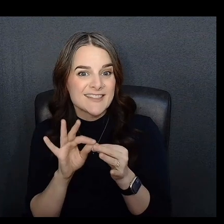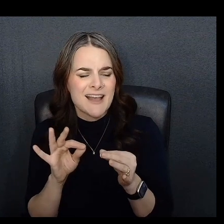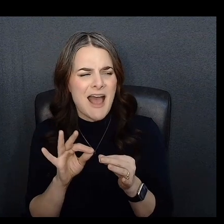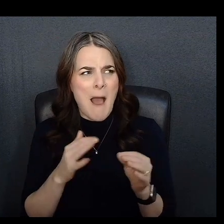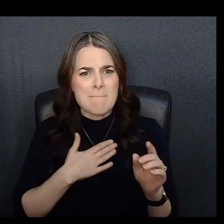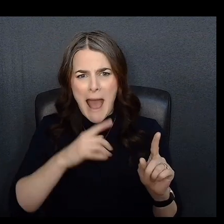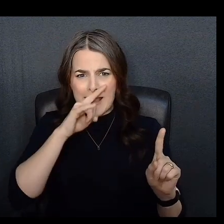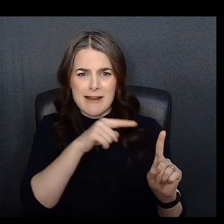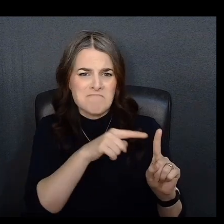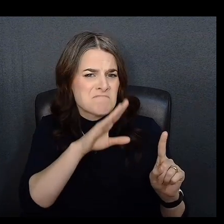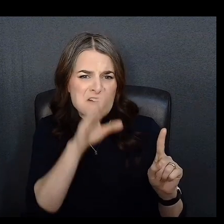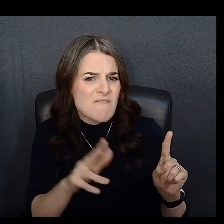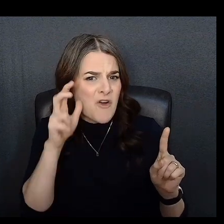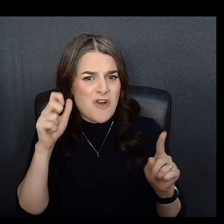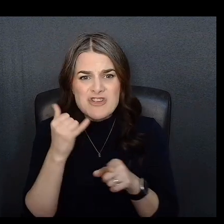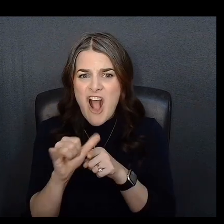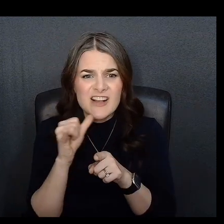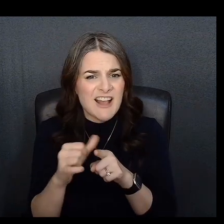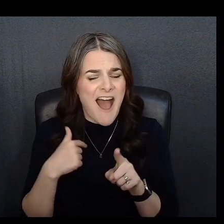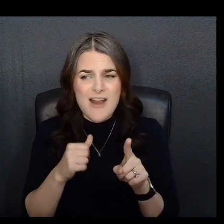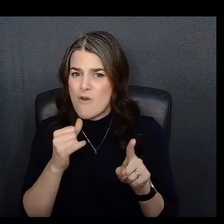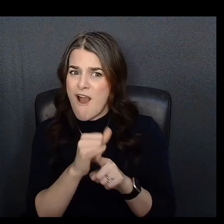They probably know how to curse more than you think.